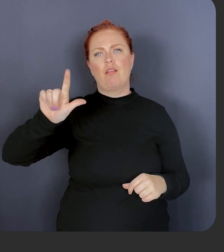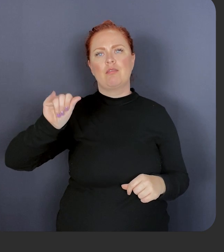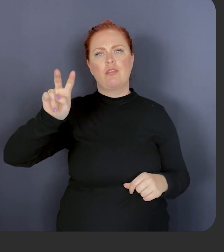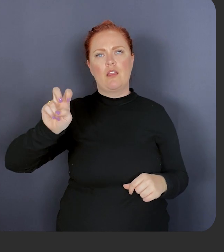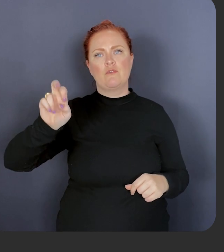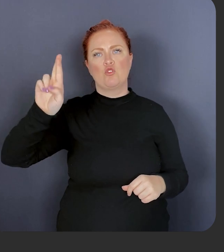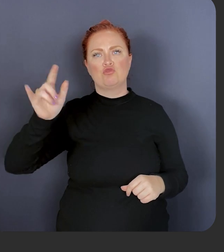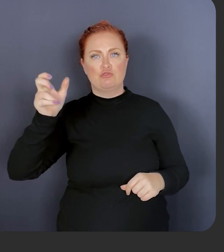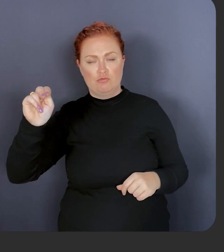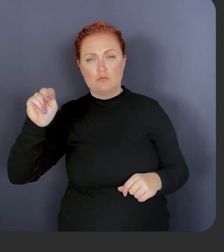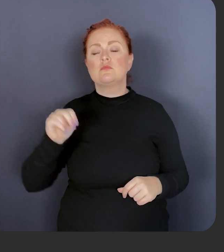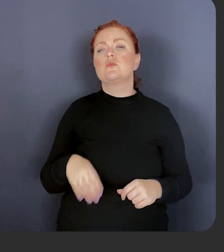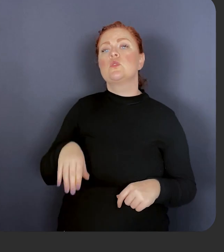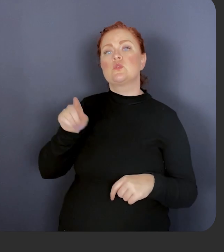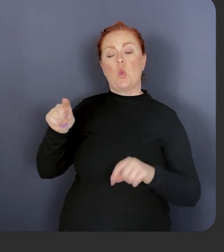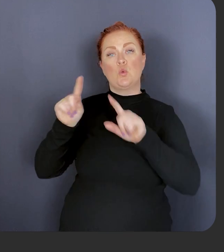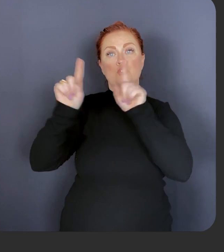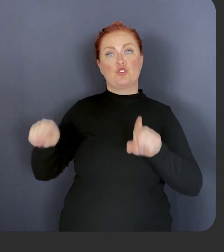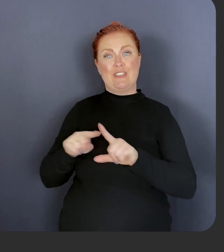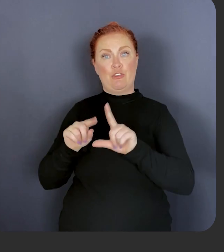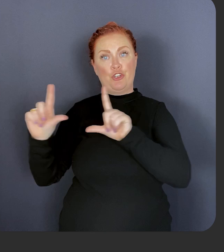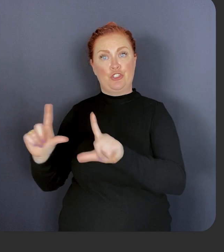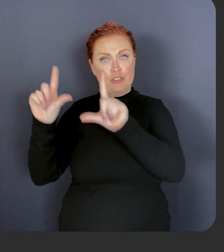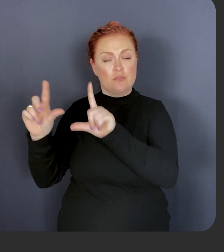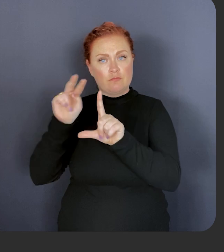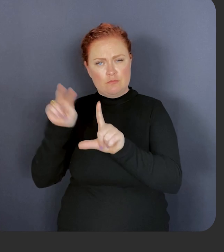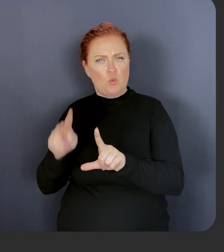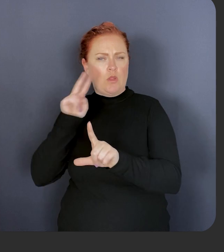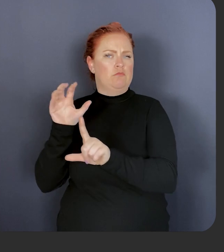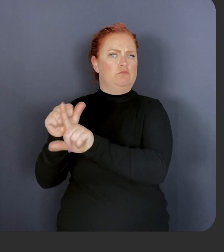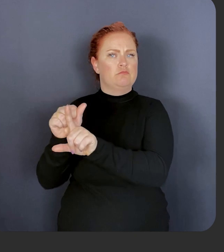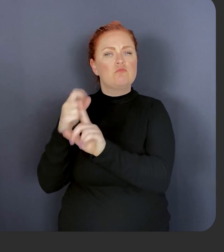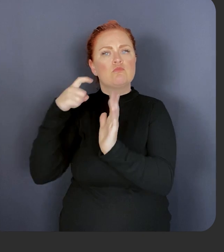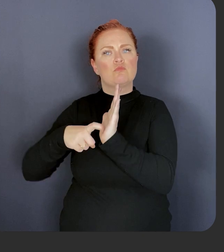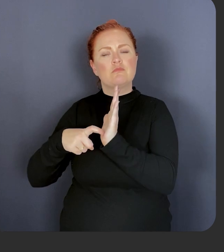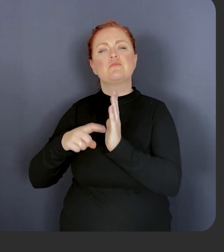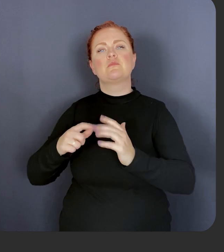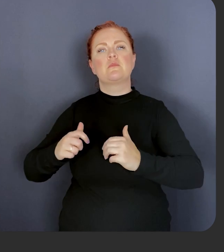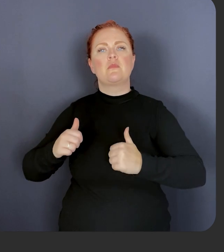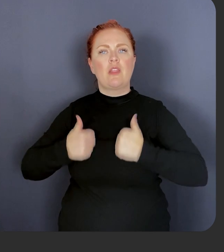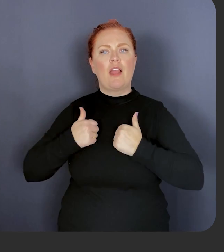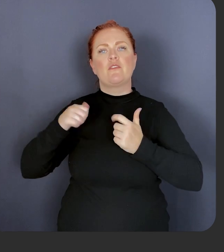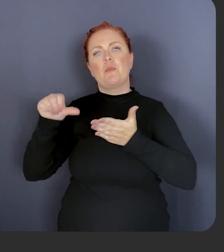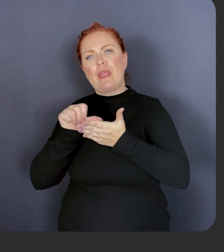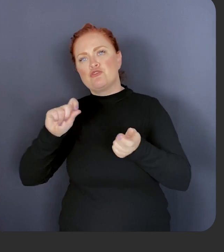screen readers are notified about those notifications and live page changes.